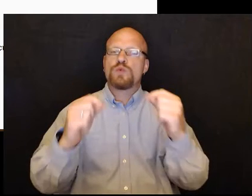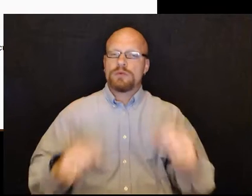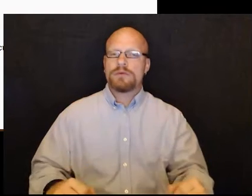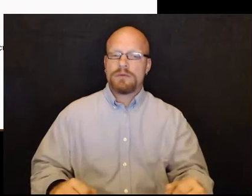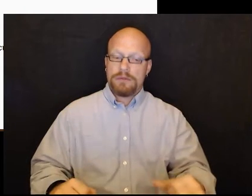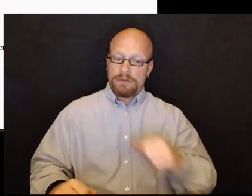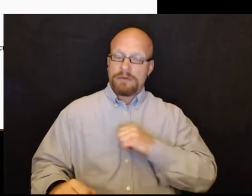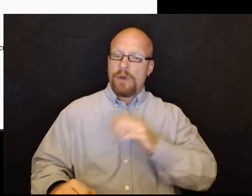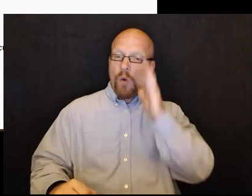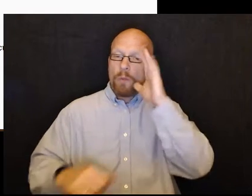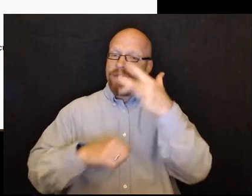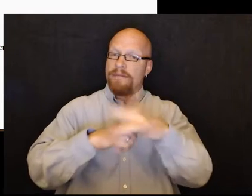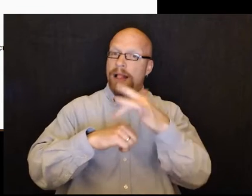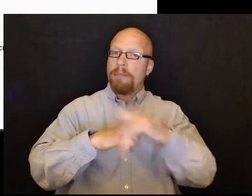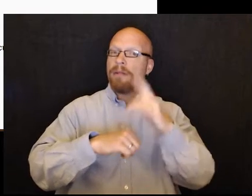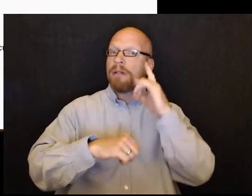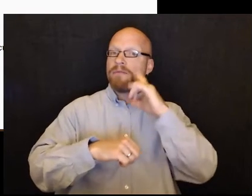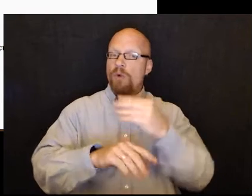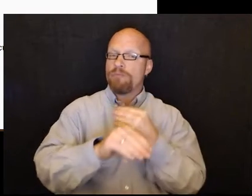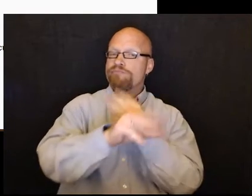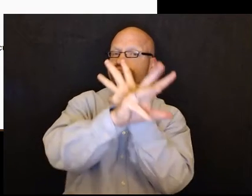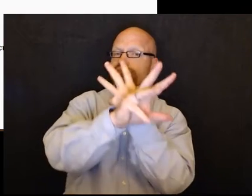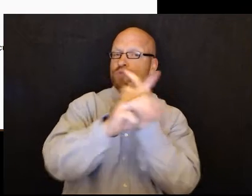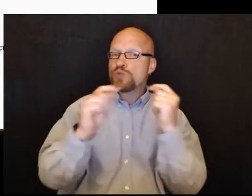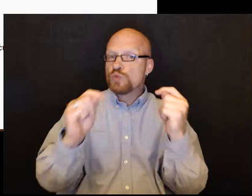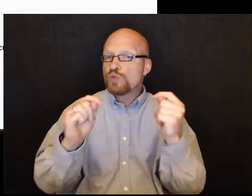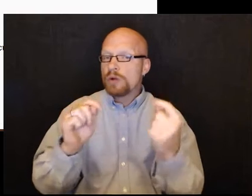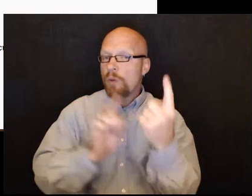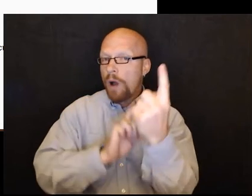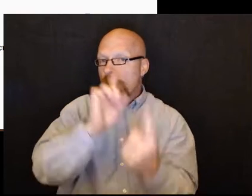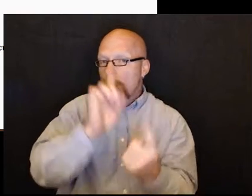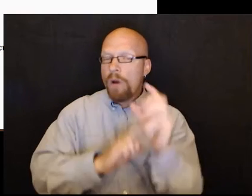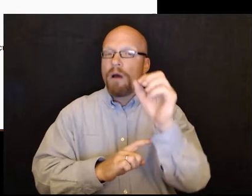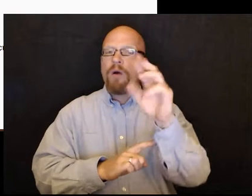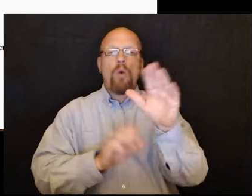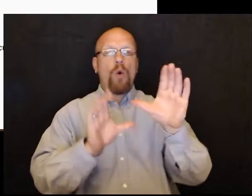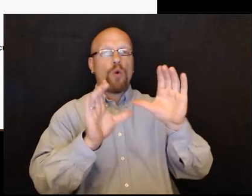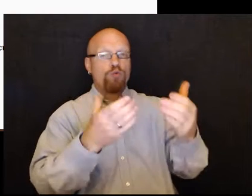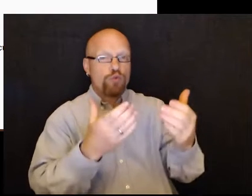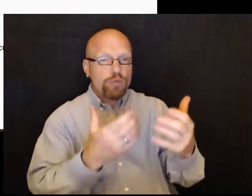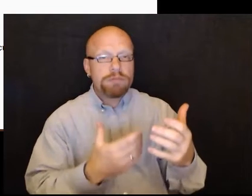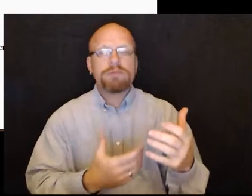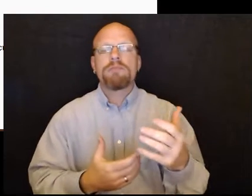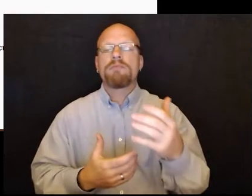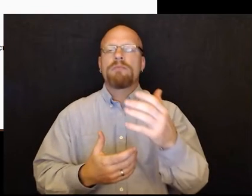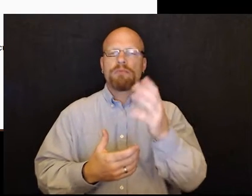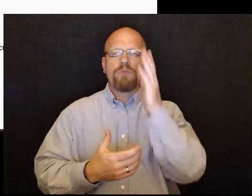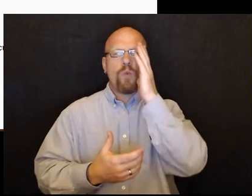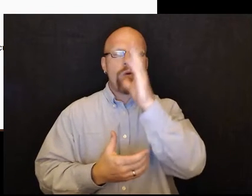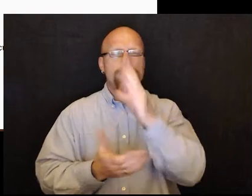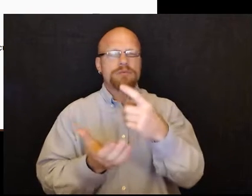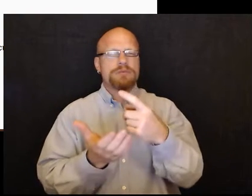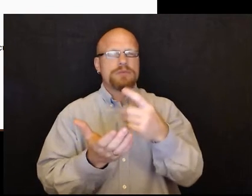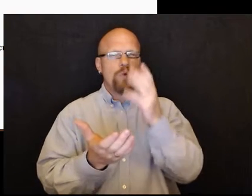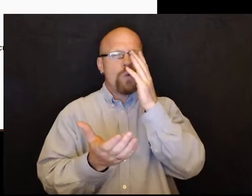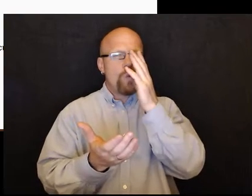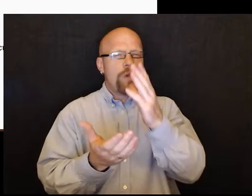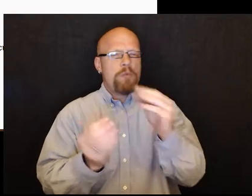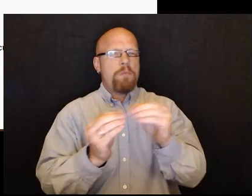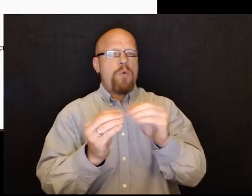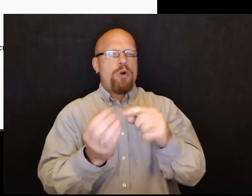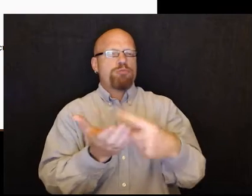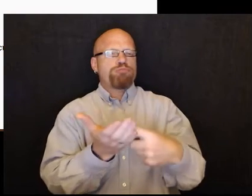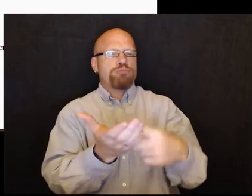you need to get tutoring... I'm available for video tutoring one-on-one or where